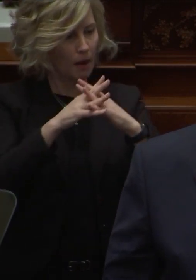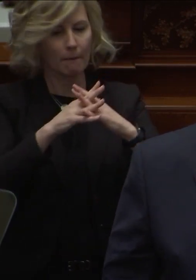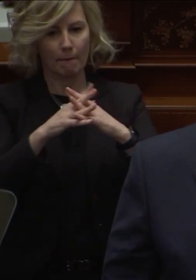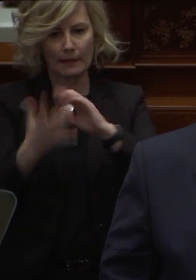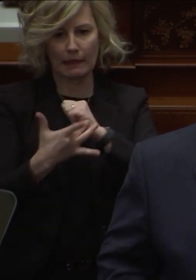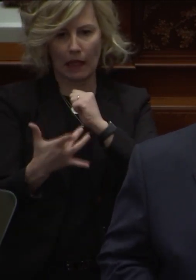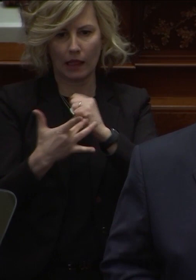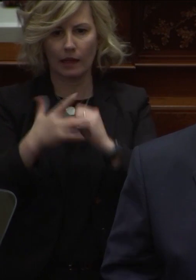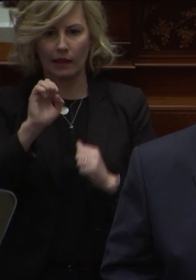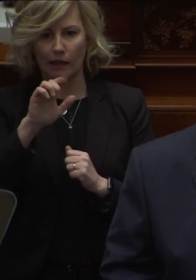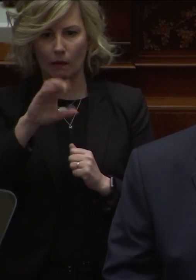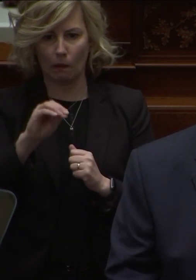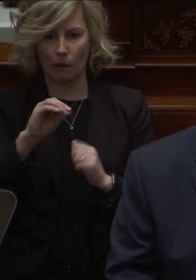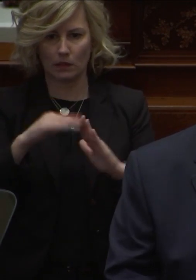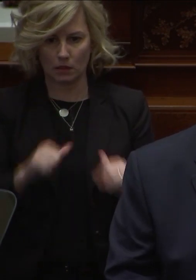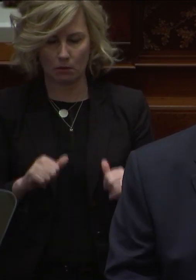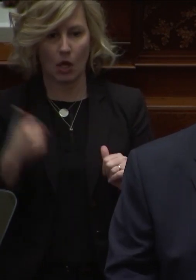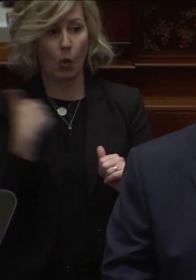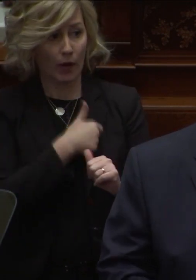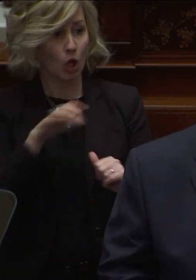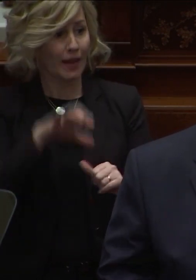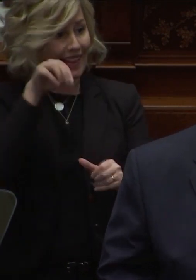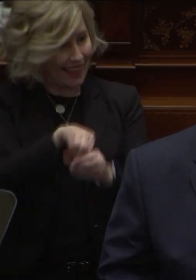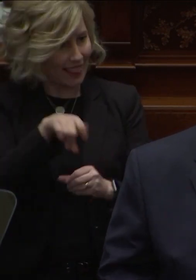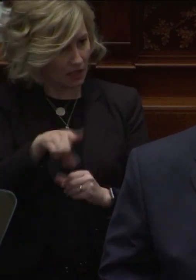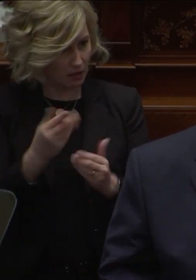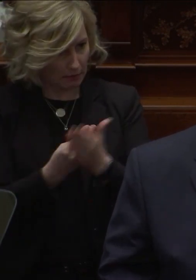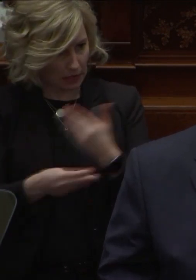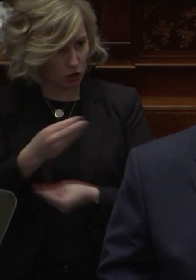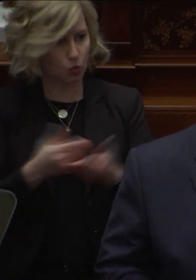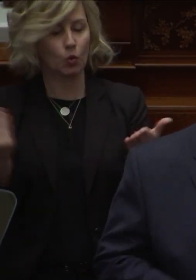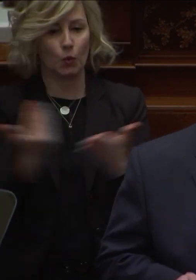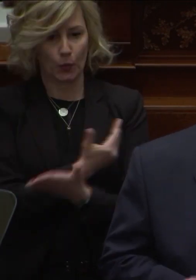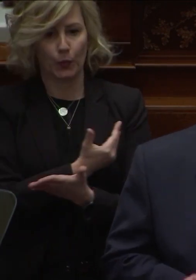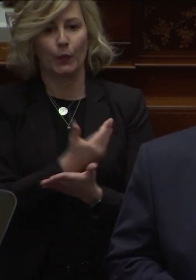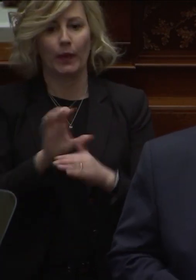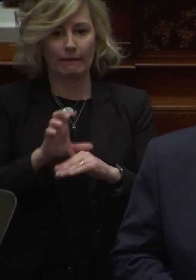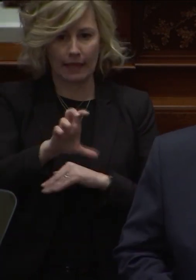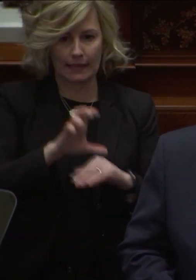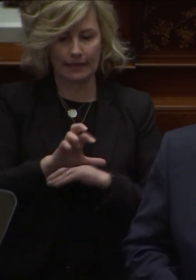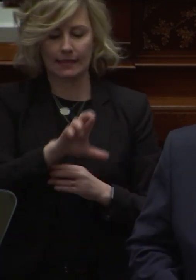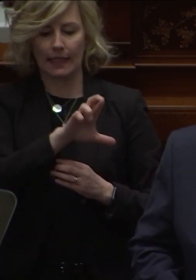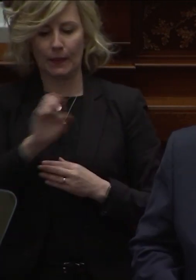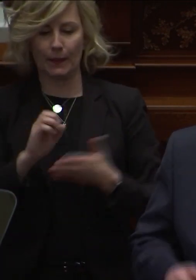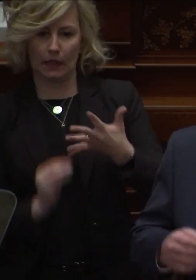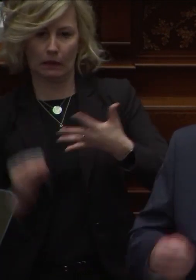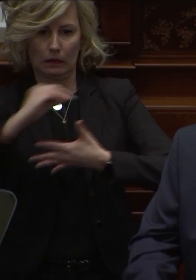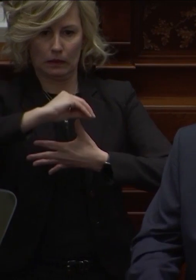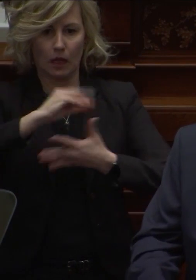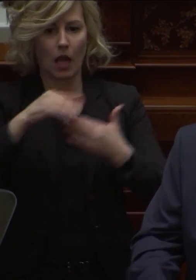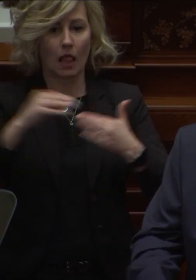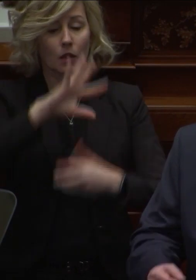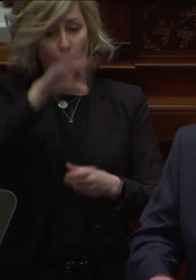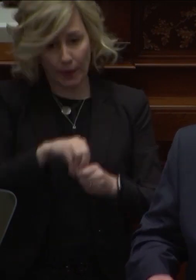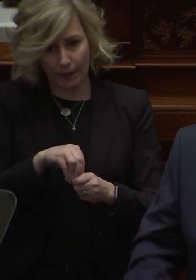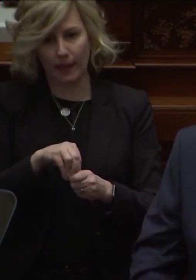POSITION AS A TOP TIER STARTUP AND TECHNOLOGY ECOSYSTEM, AND WE ARE DOING THAT IN THIS BUDGET